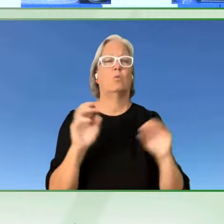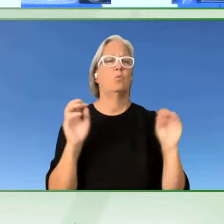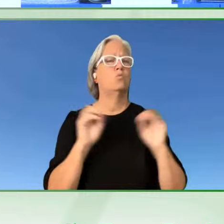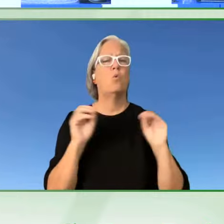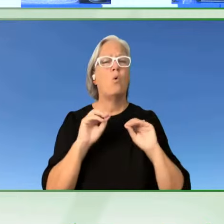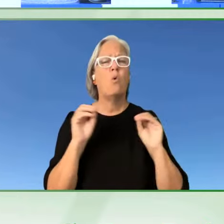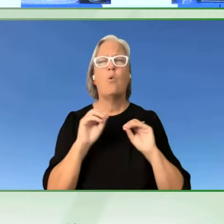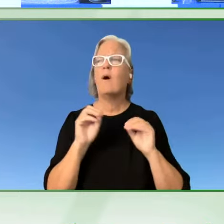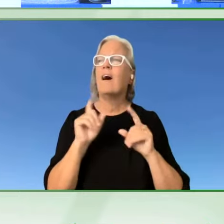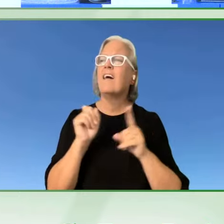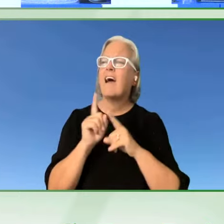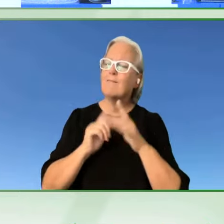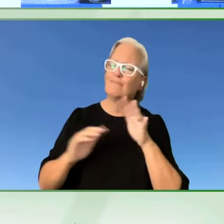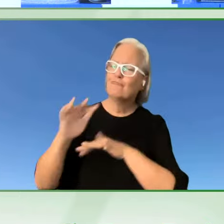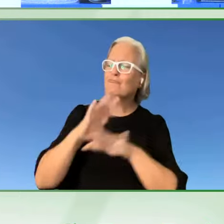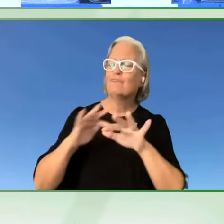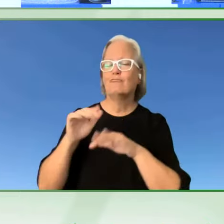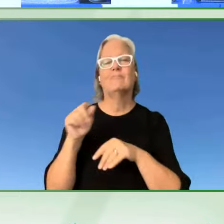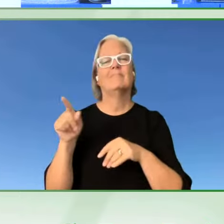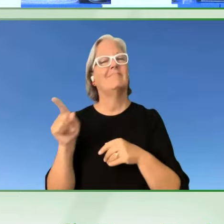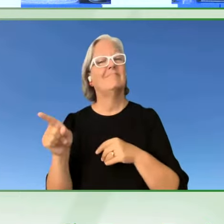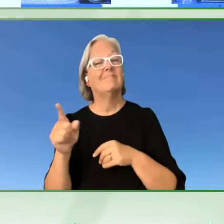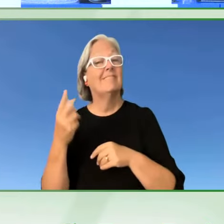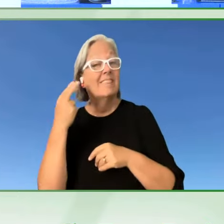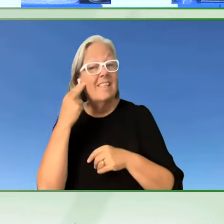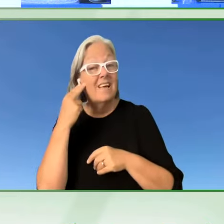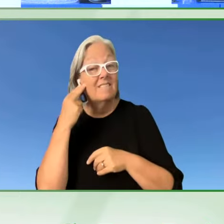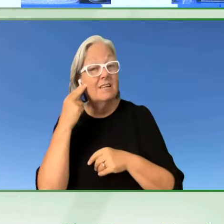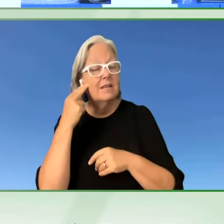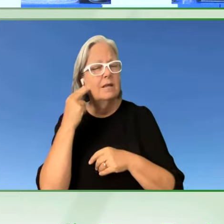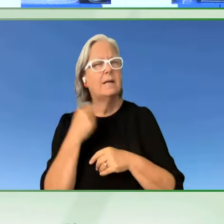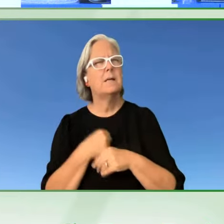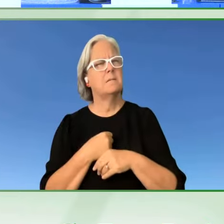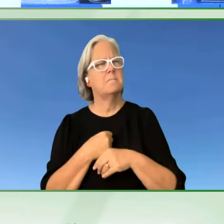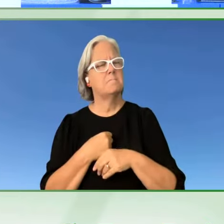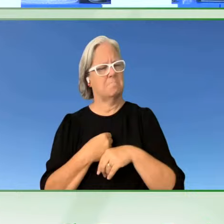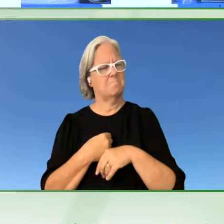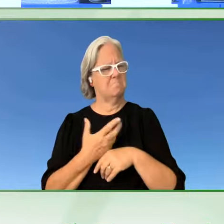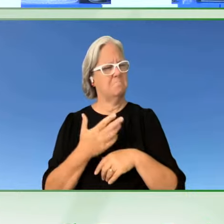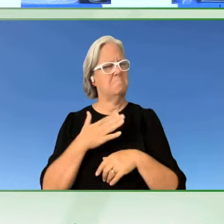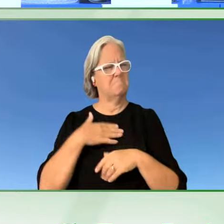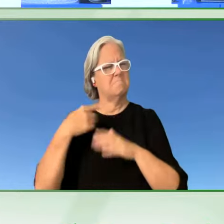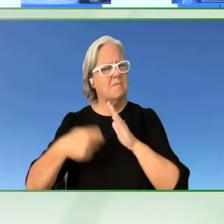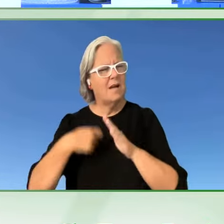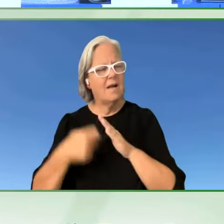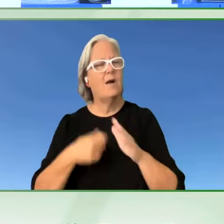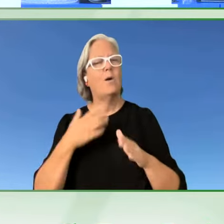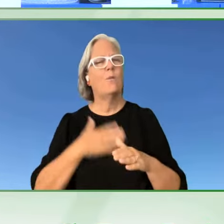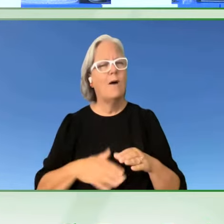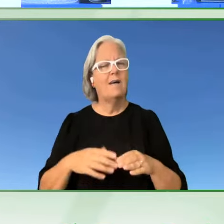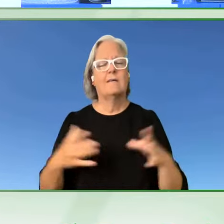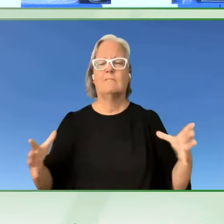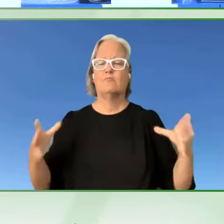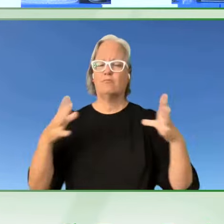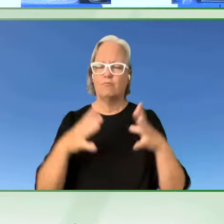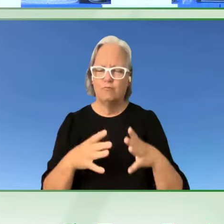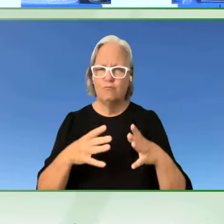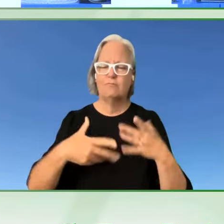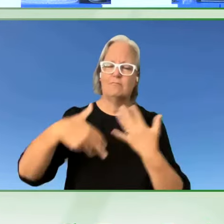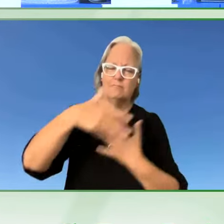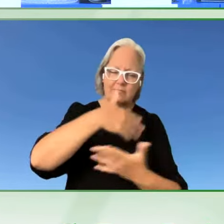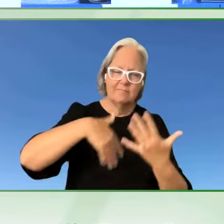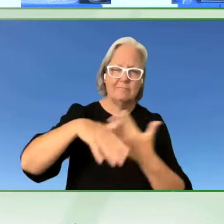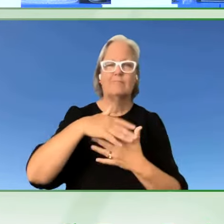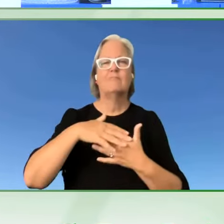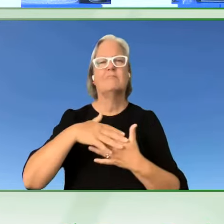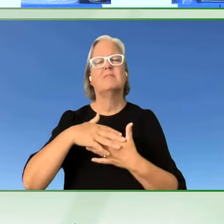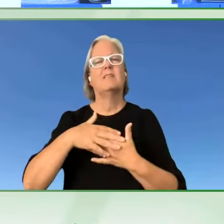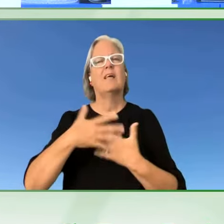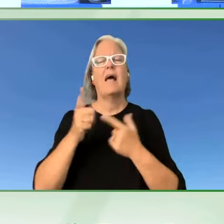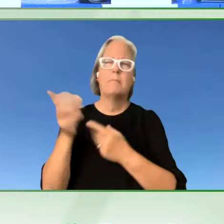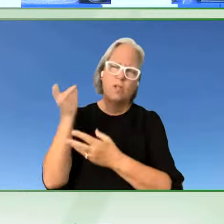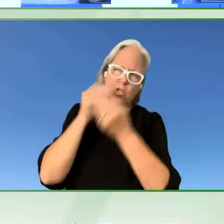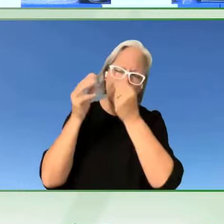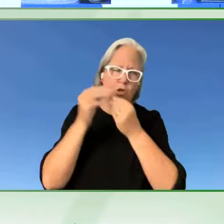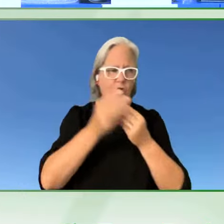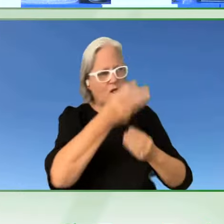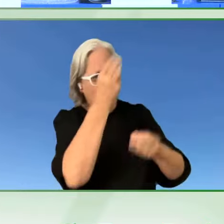Our school assemblies are 45 minutes each and led by professional dancers with and without